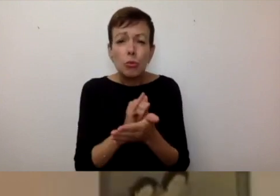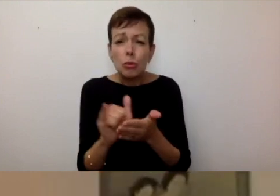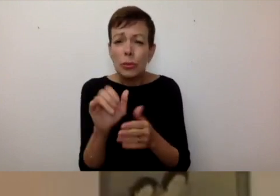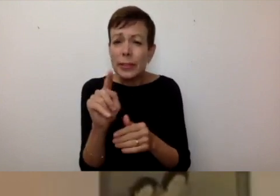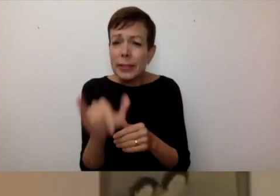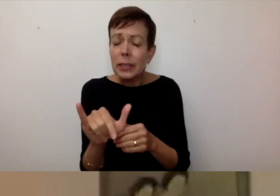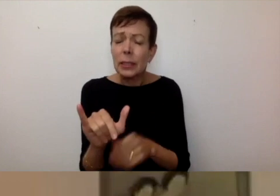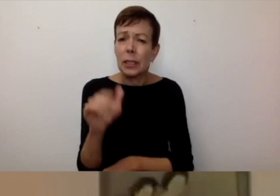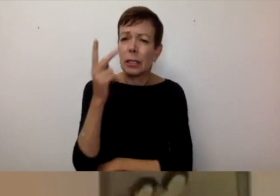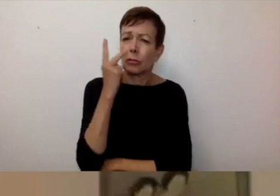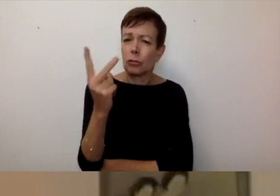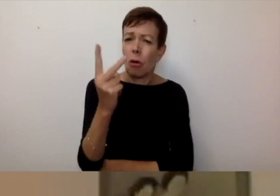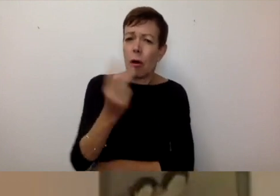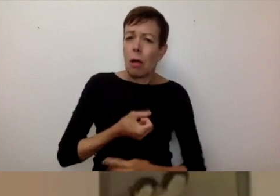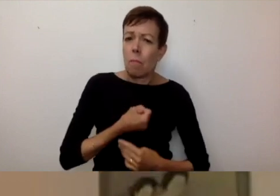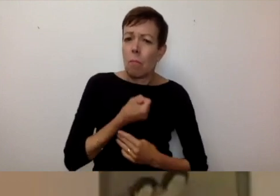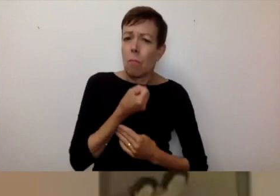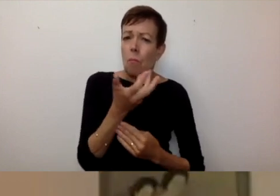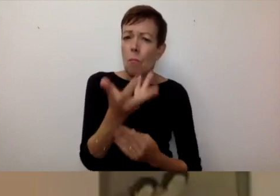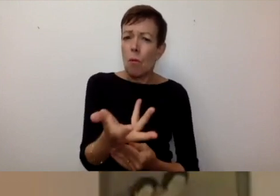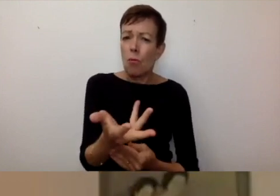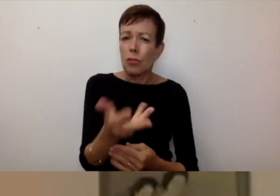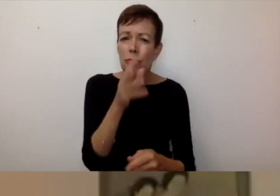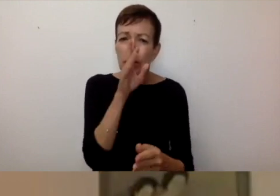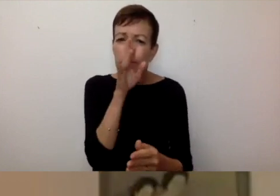heard or seen before the poet's voice was